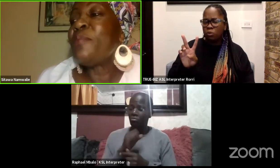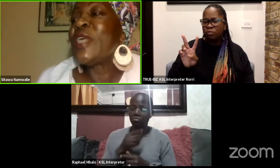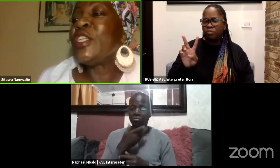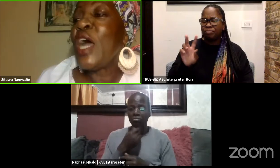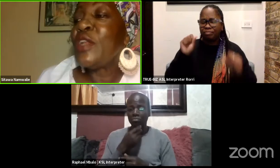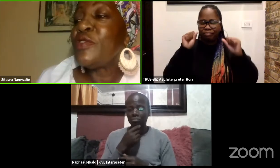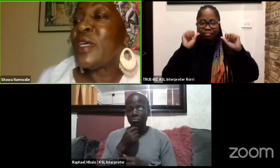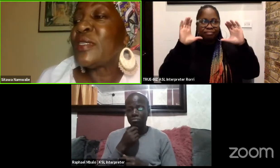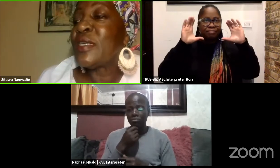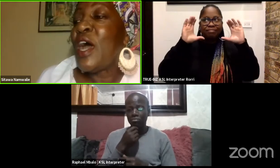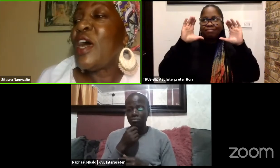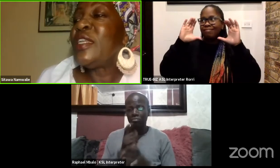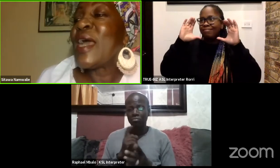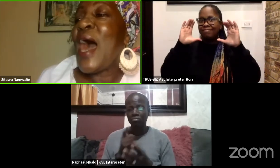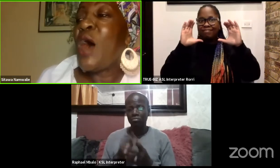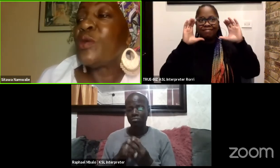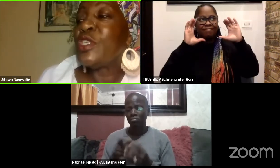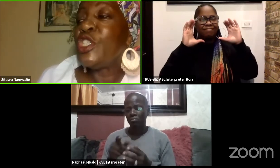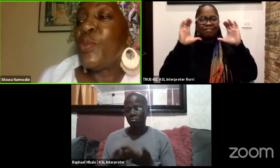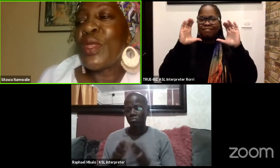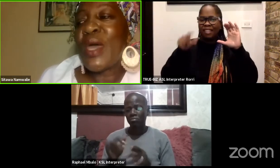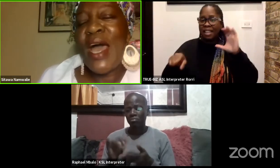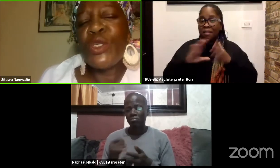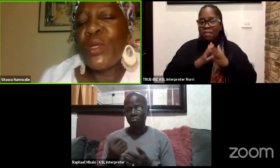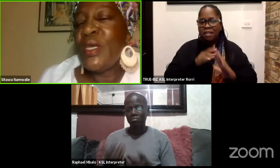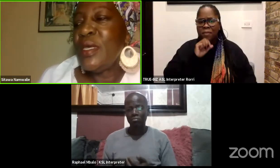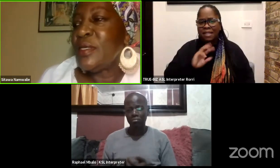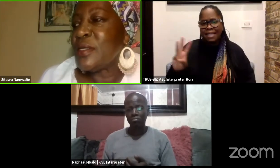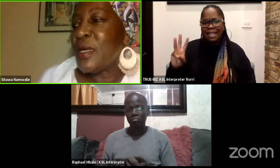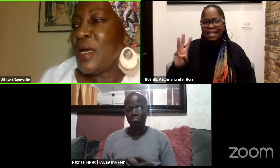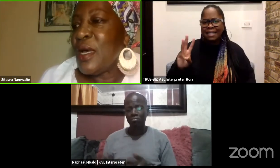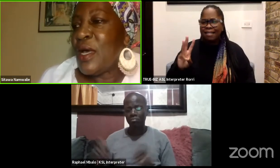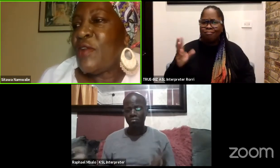that child of six, herding cows and sheep with casual ease.